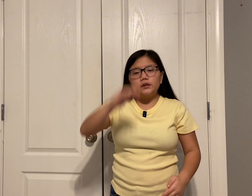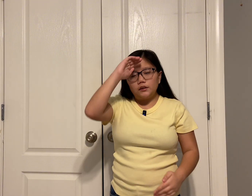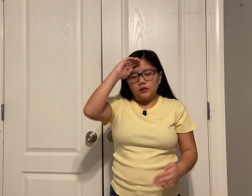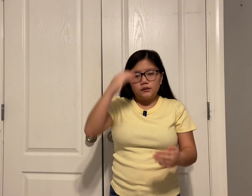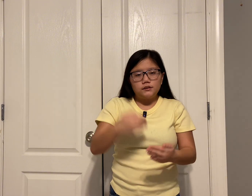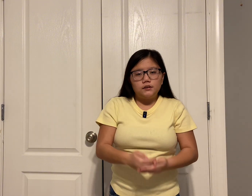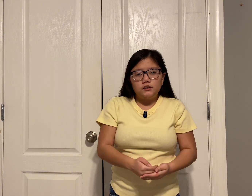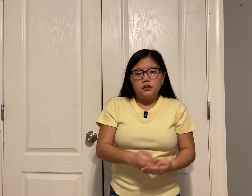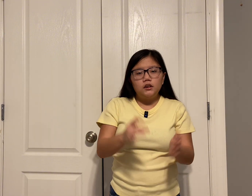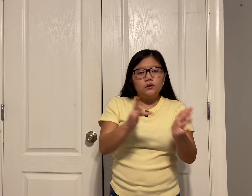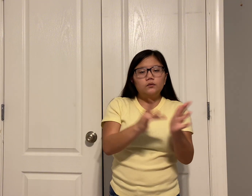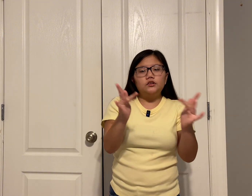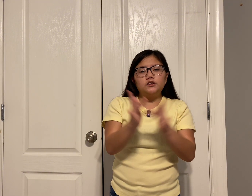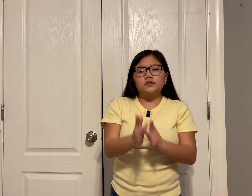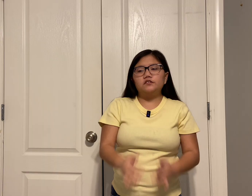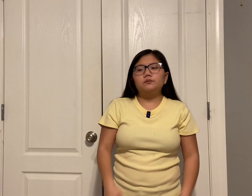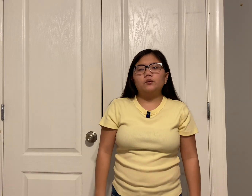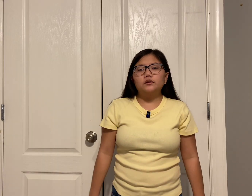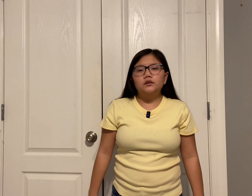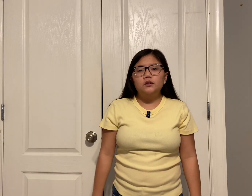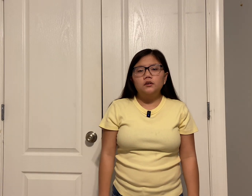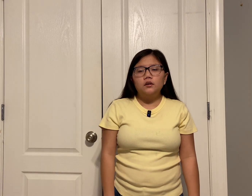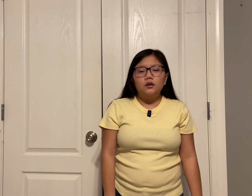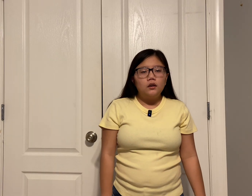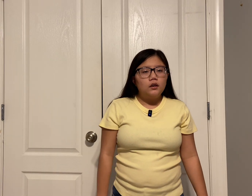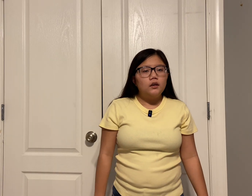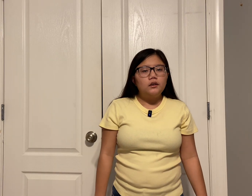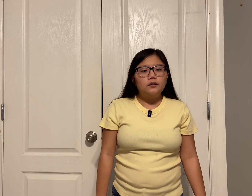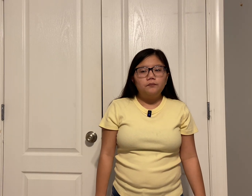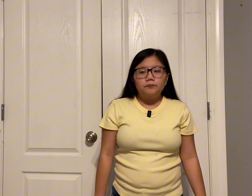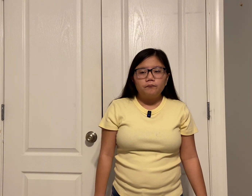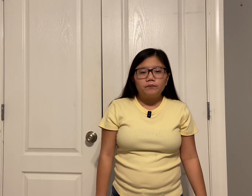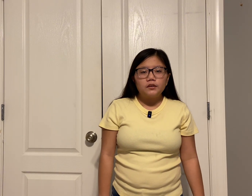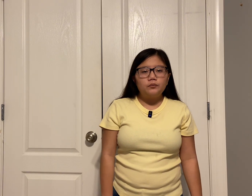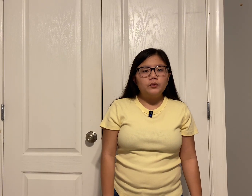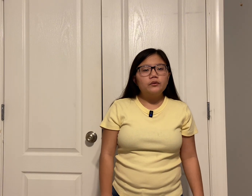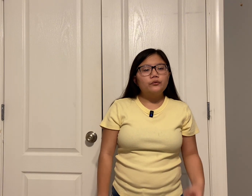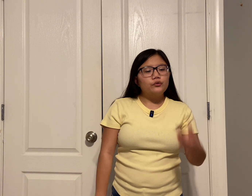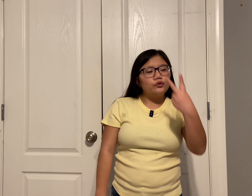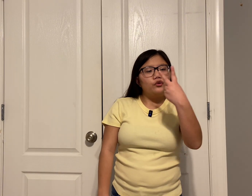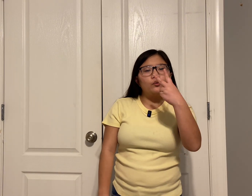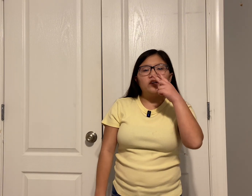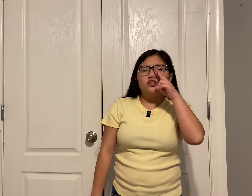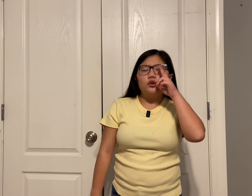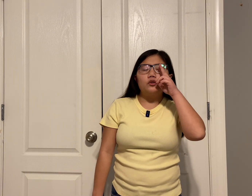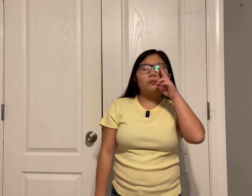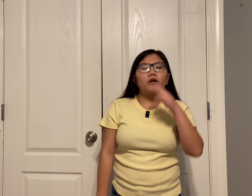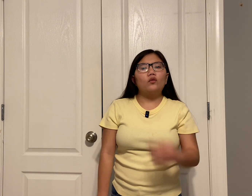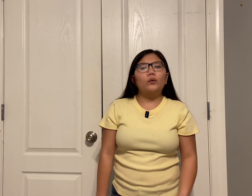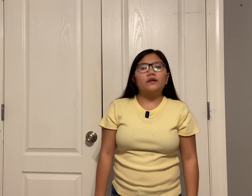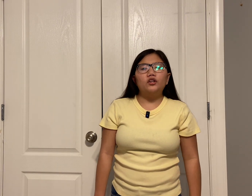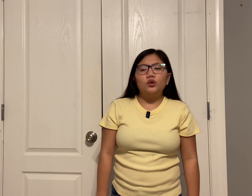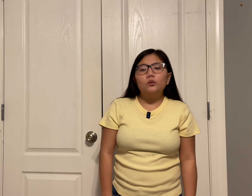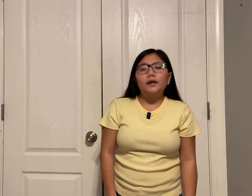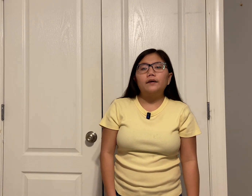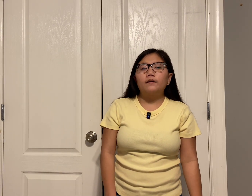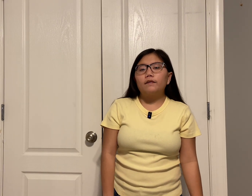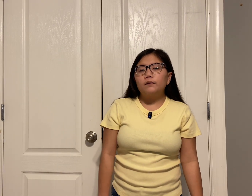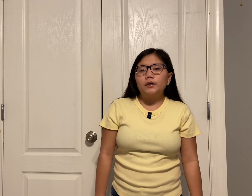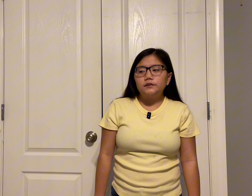So pick son or Jesus. I've seen both. And then Spirit there's two ways to do it so pick the way that you like the best.